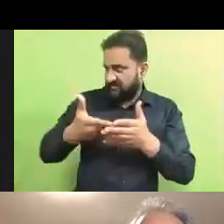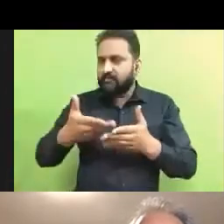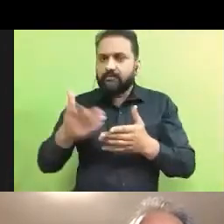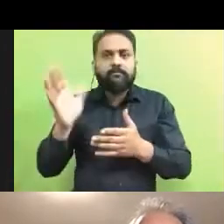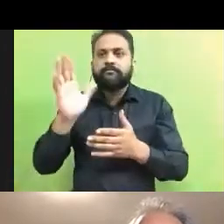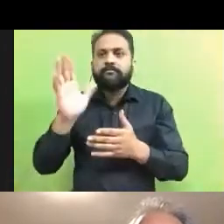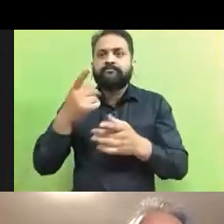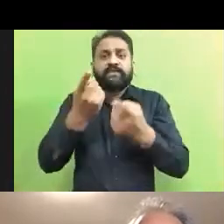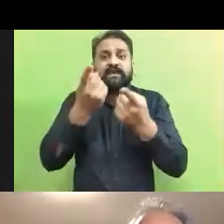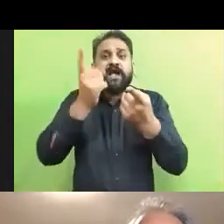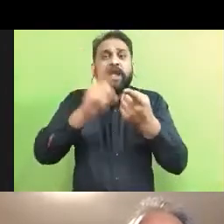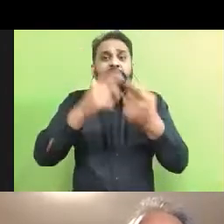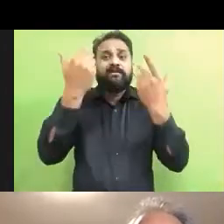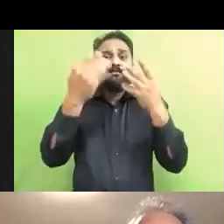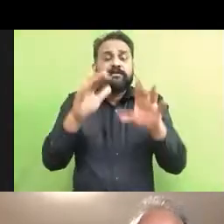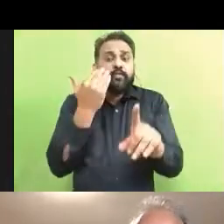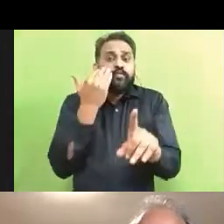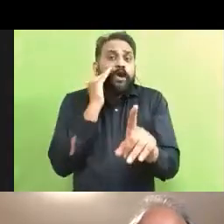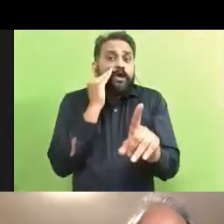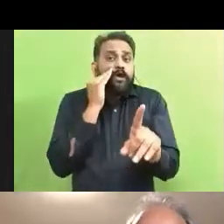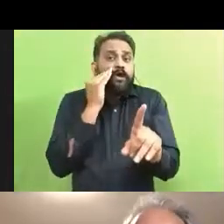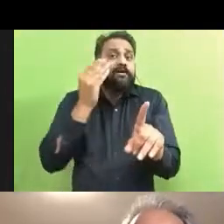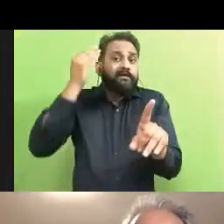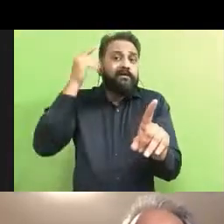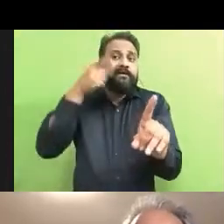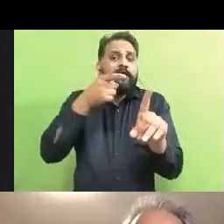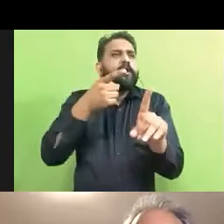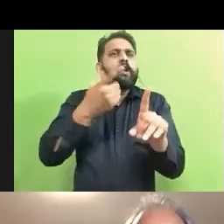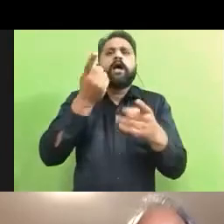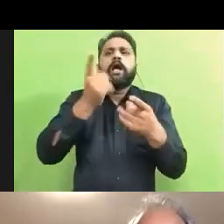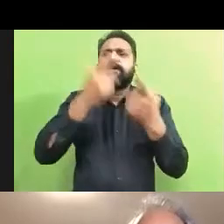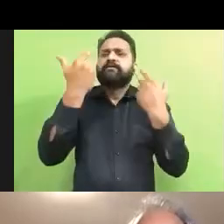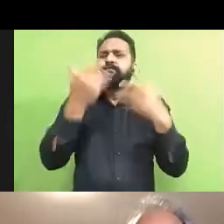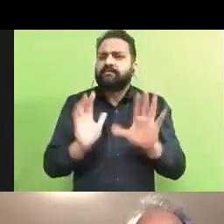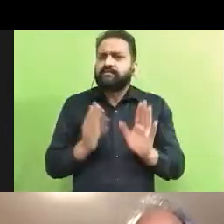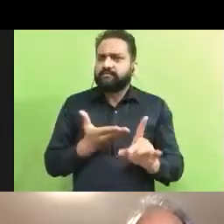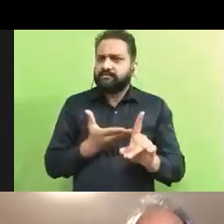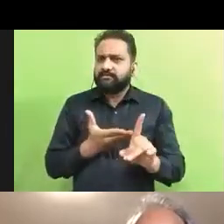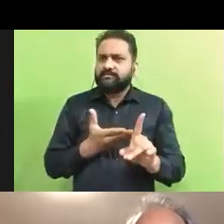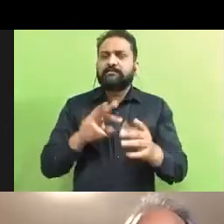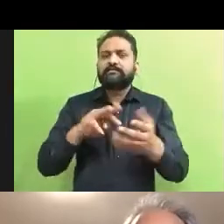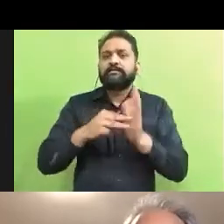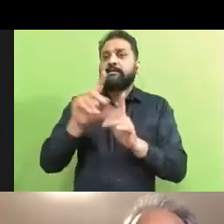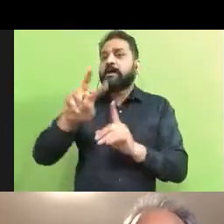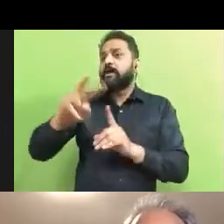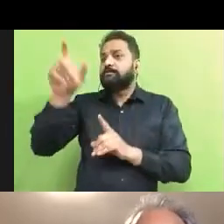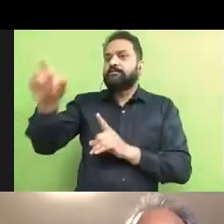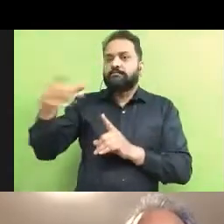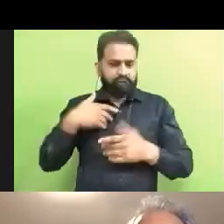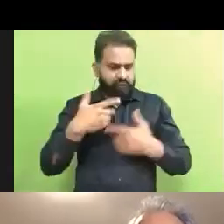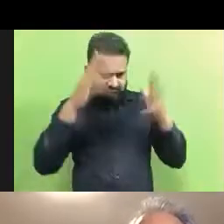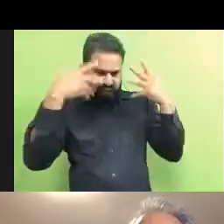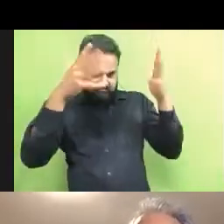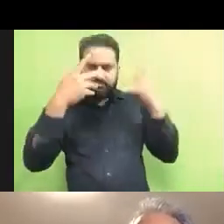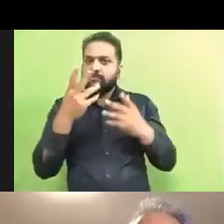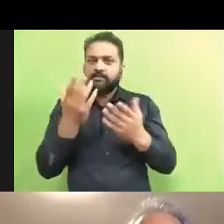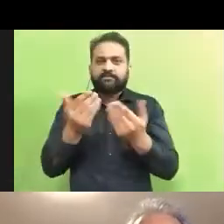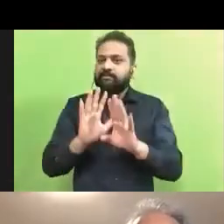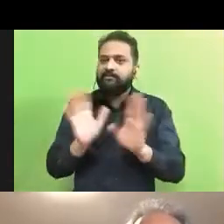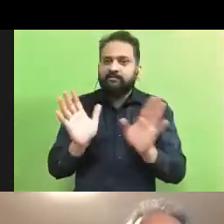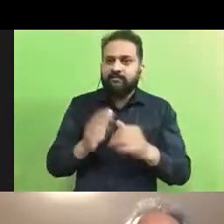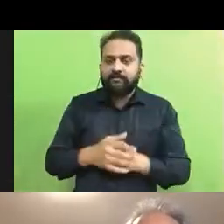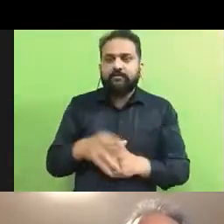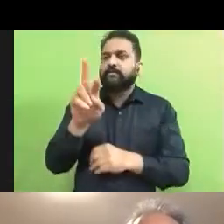on certain date it means it happen other party cannot deny it it means whatever the facts are